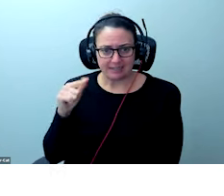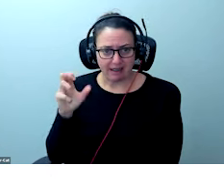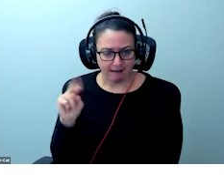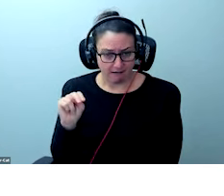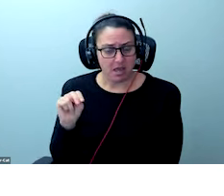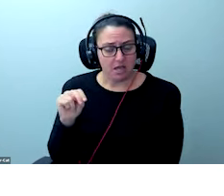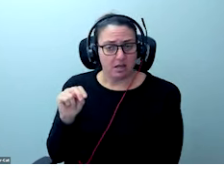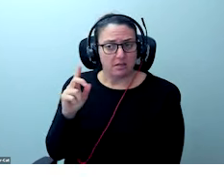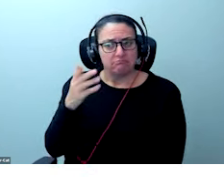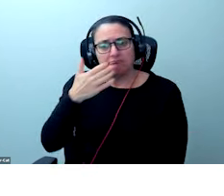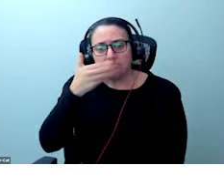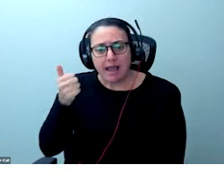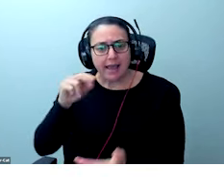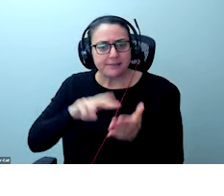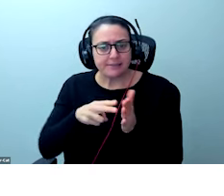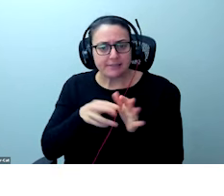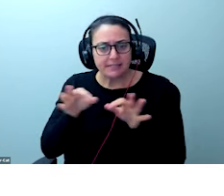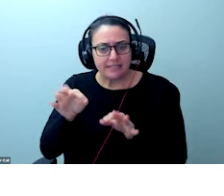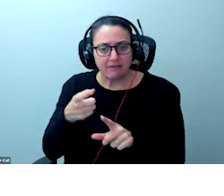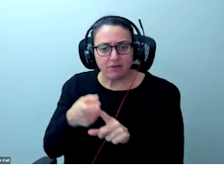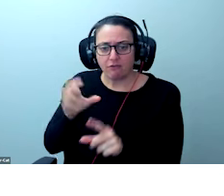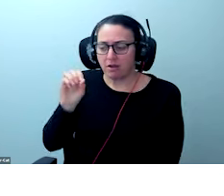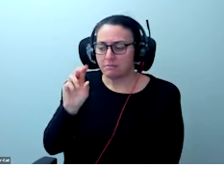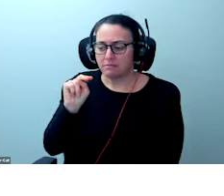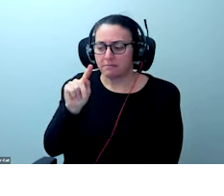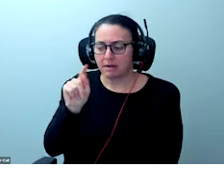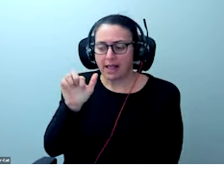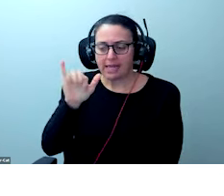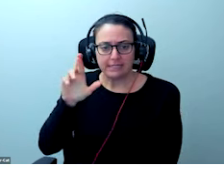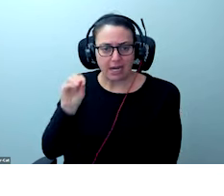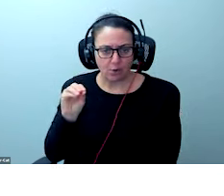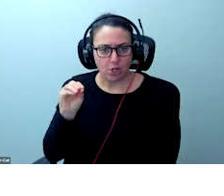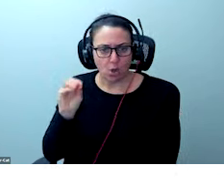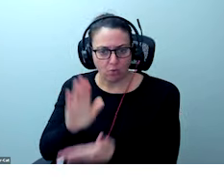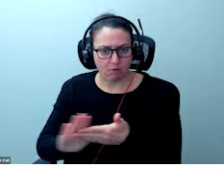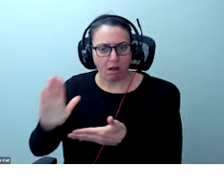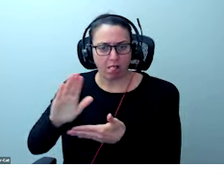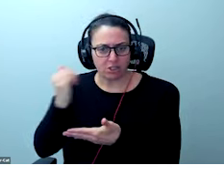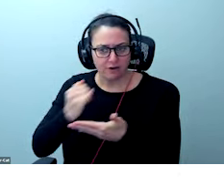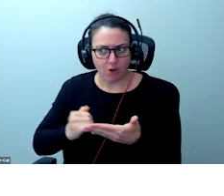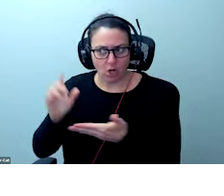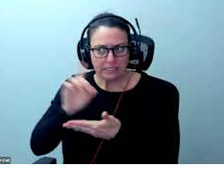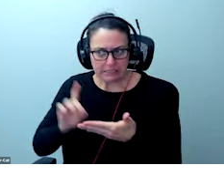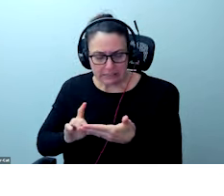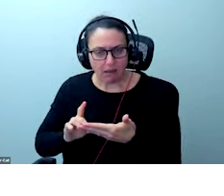for inclusive design come from the Ontario College of Art and Design with their inclusive design research center.